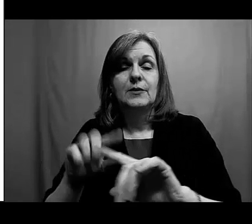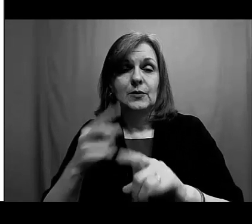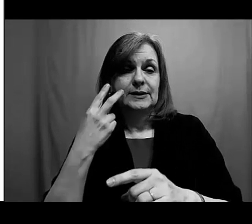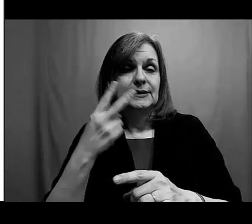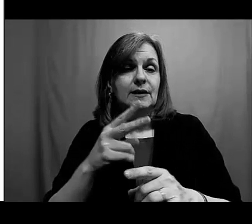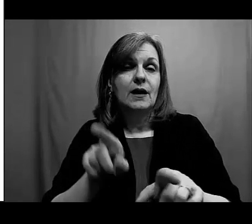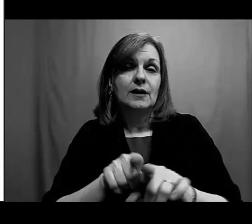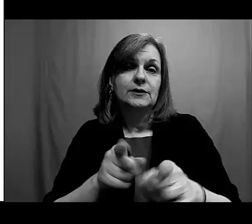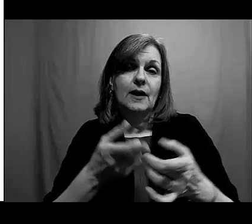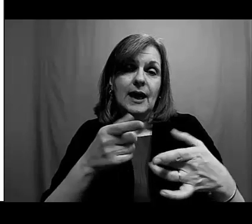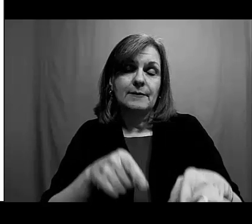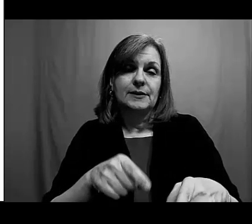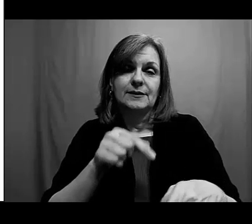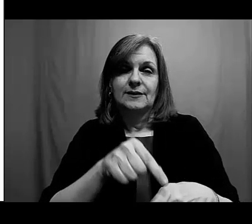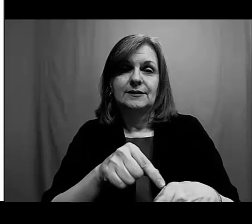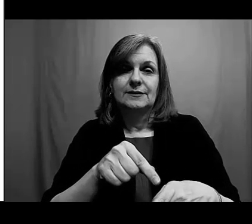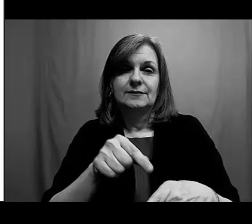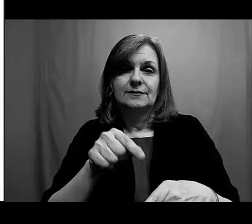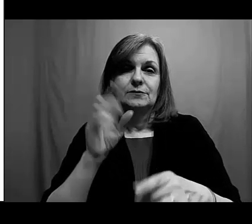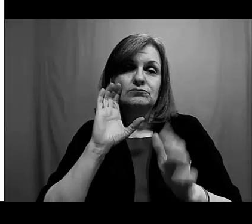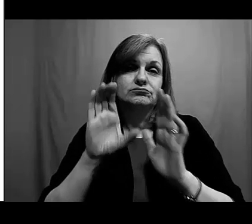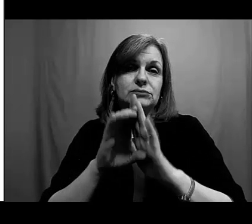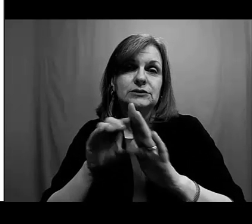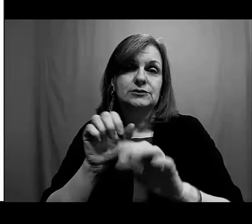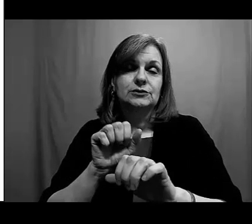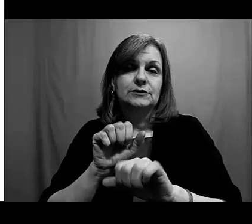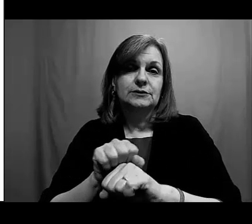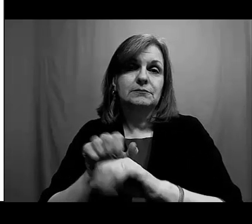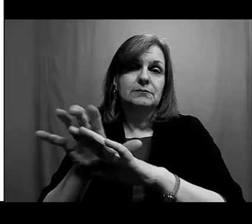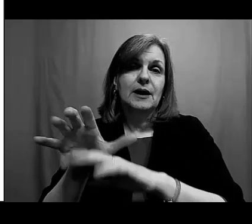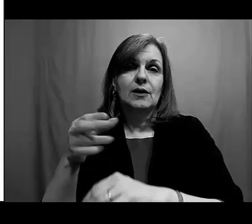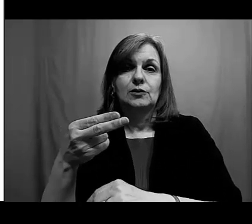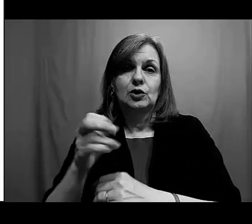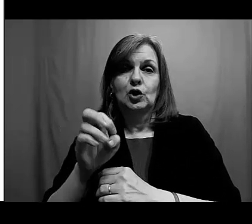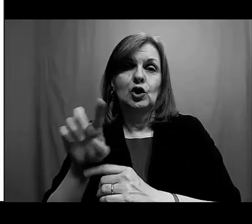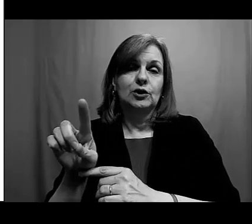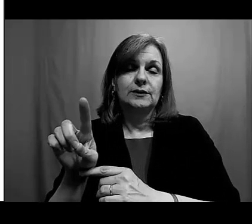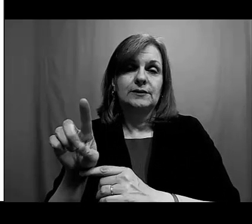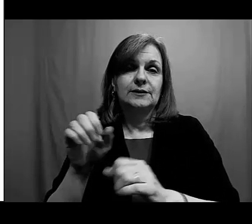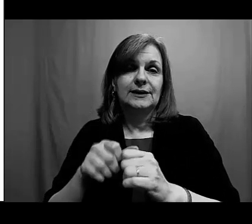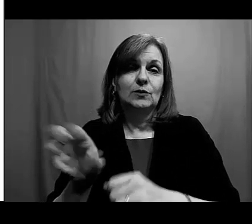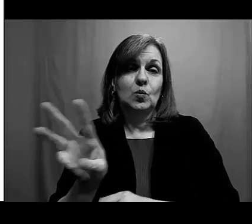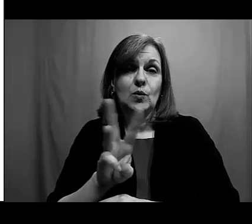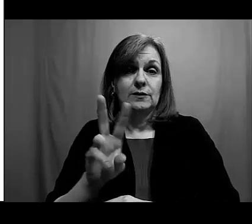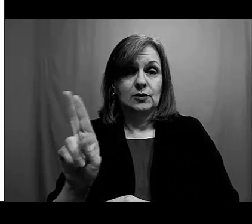actually Mount Hood National Forest in the western U.S.